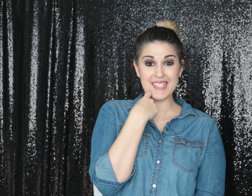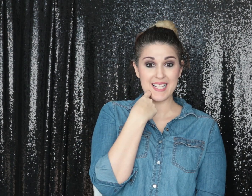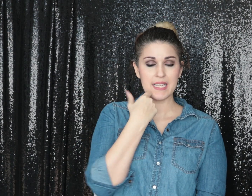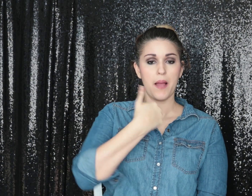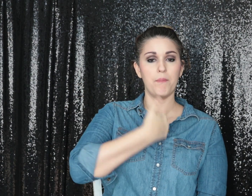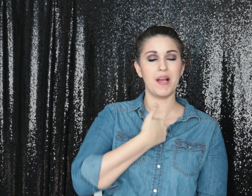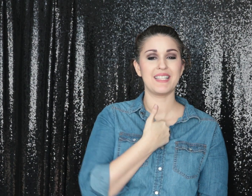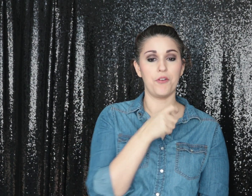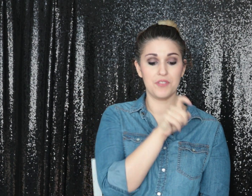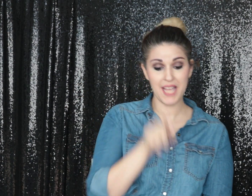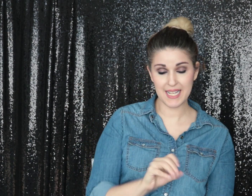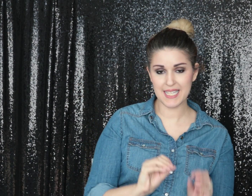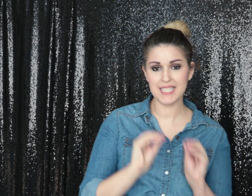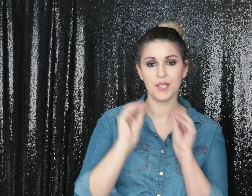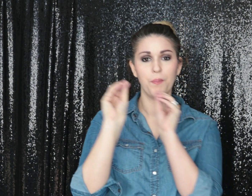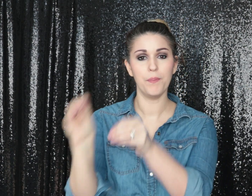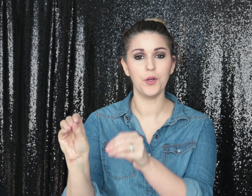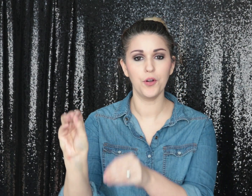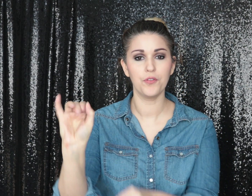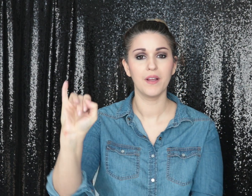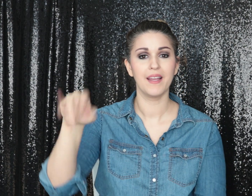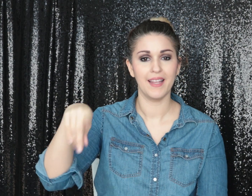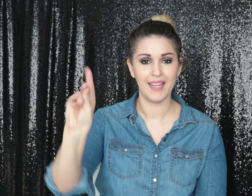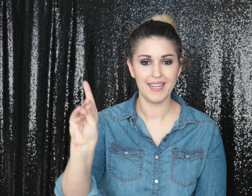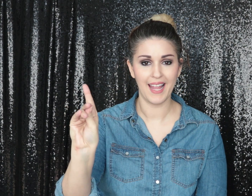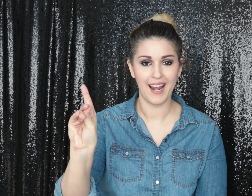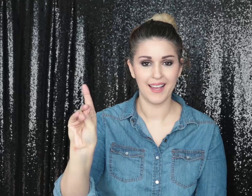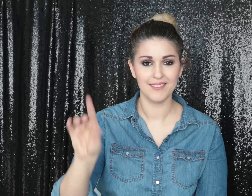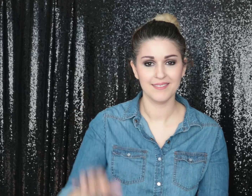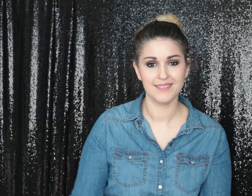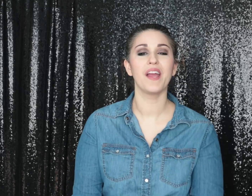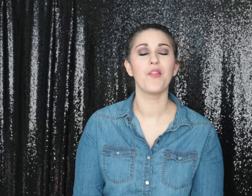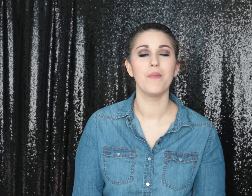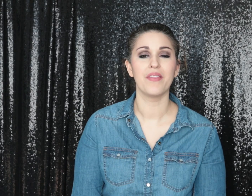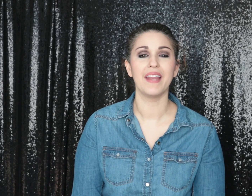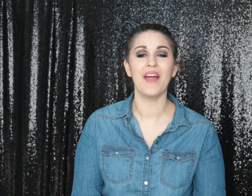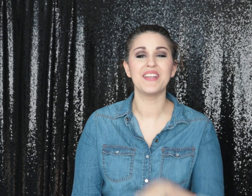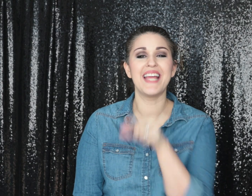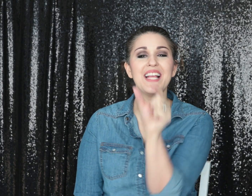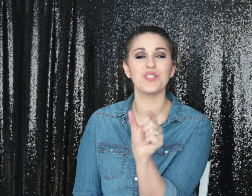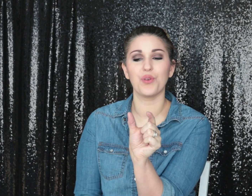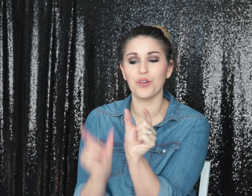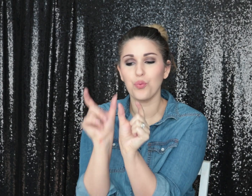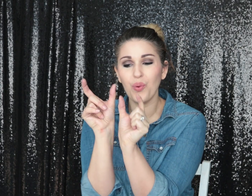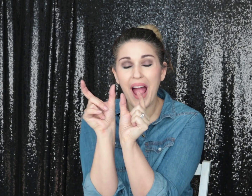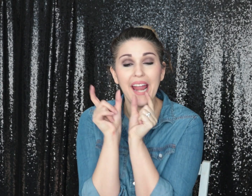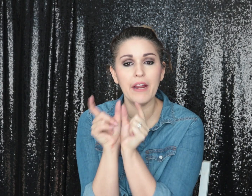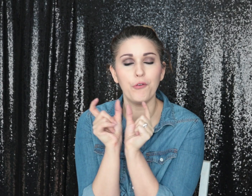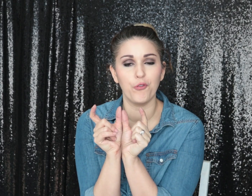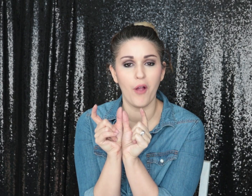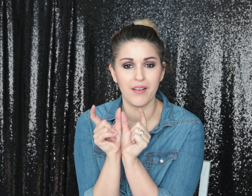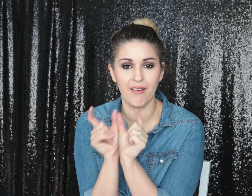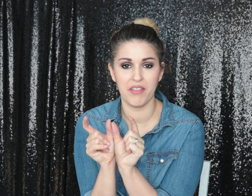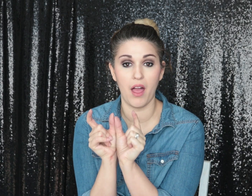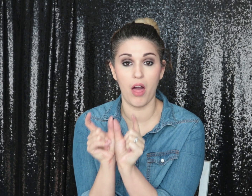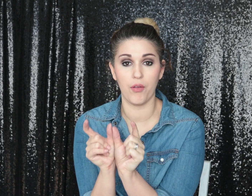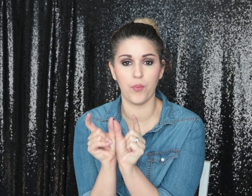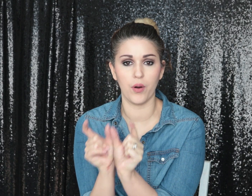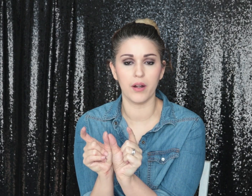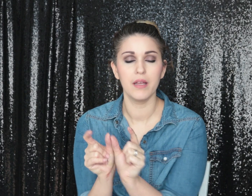sent myself Texas, move Indiana. The other methods add the tents were right in front of the other word.